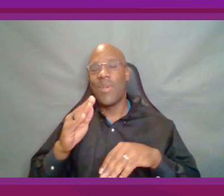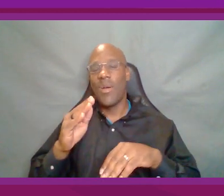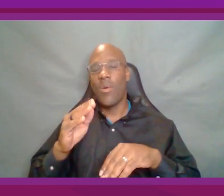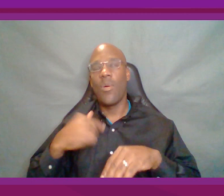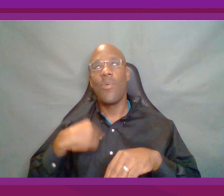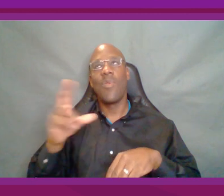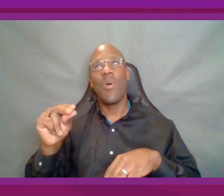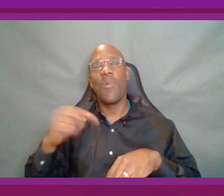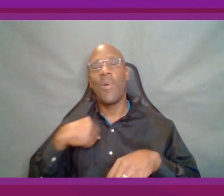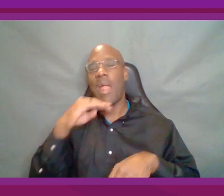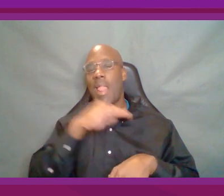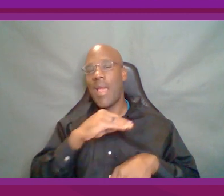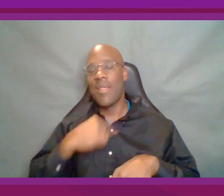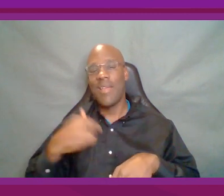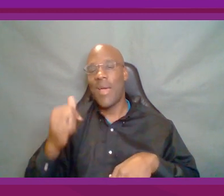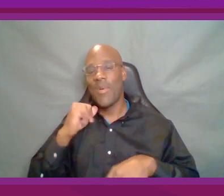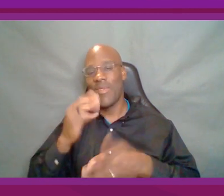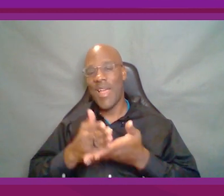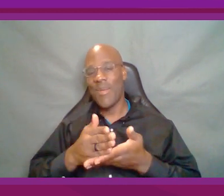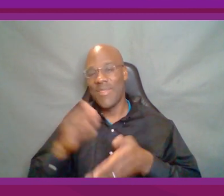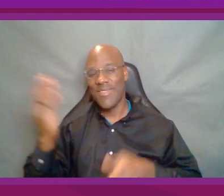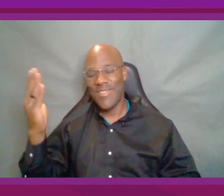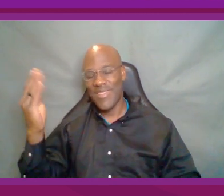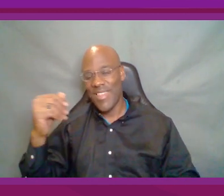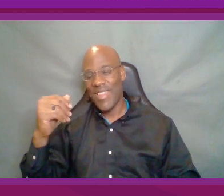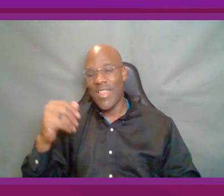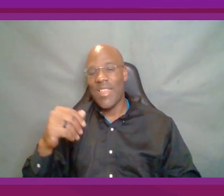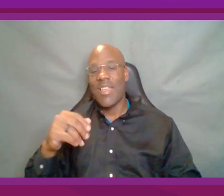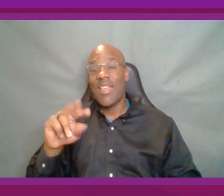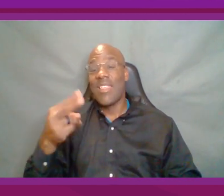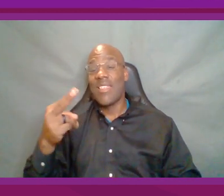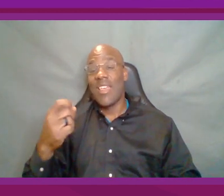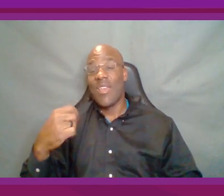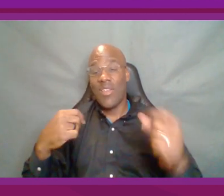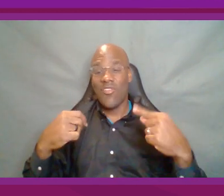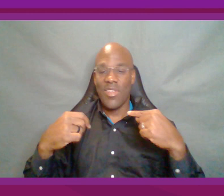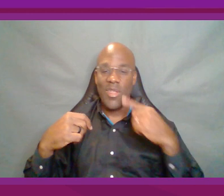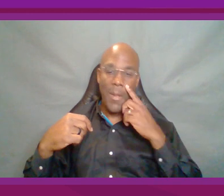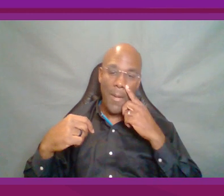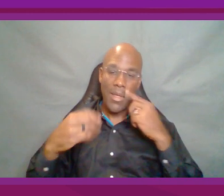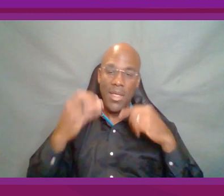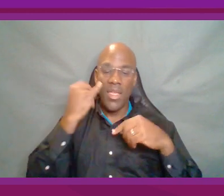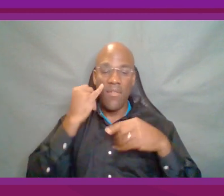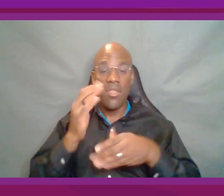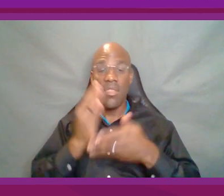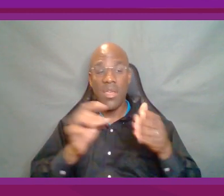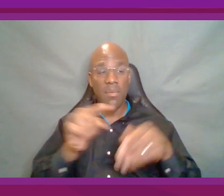bring up well I'm not gonna stop there, I lied, I'm gonna bring up the second question, which was what do we do for those who can't right.